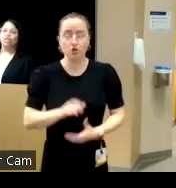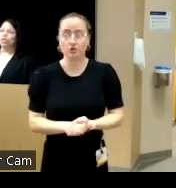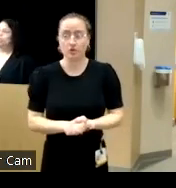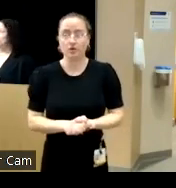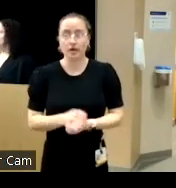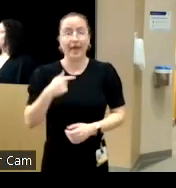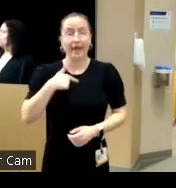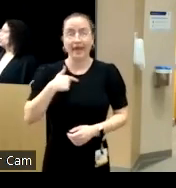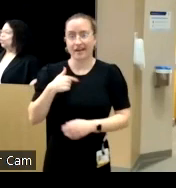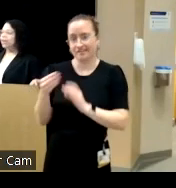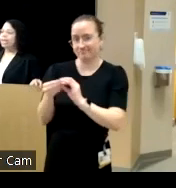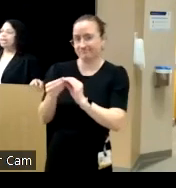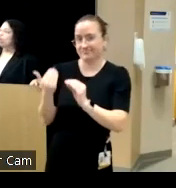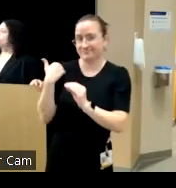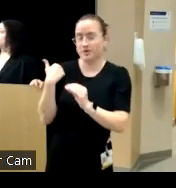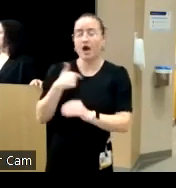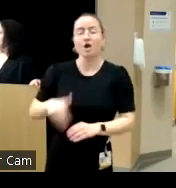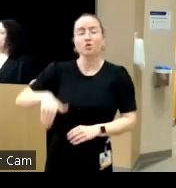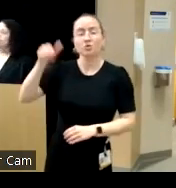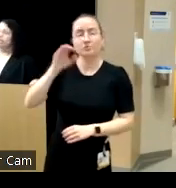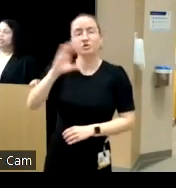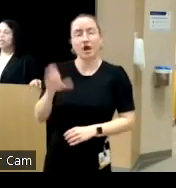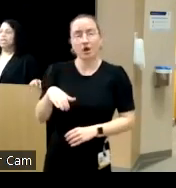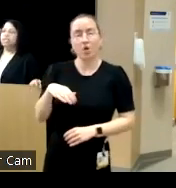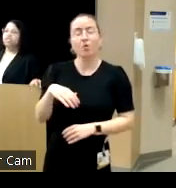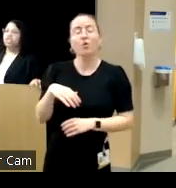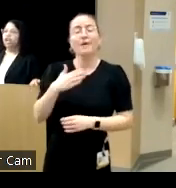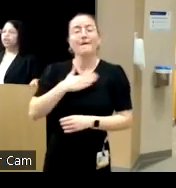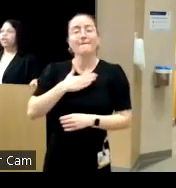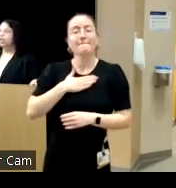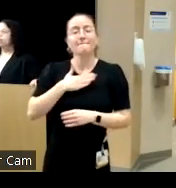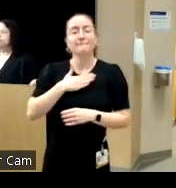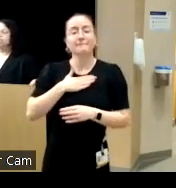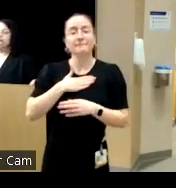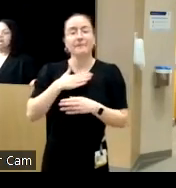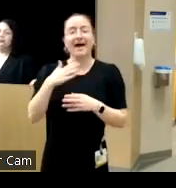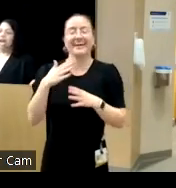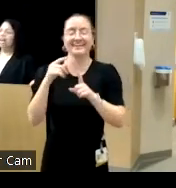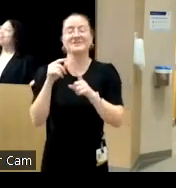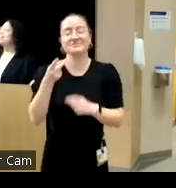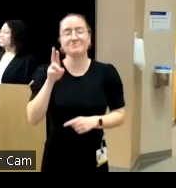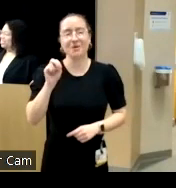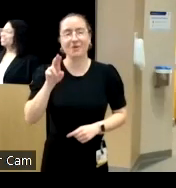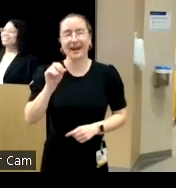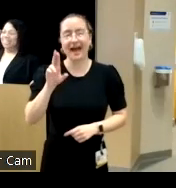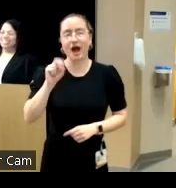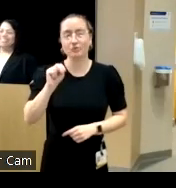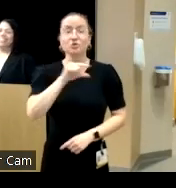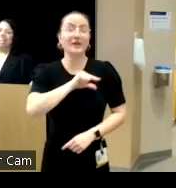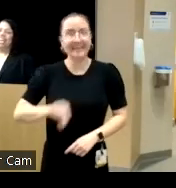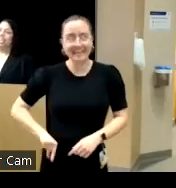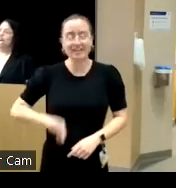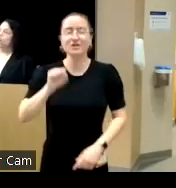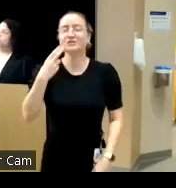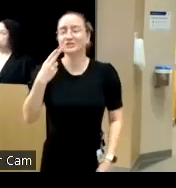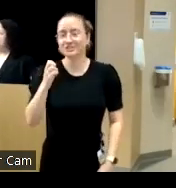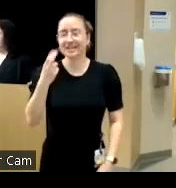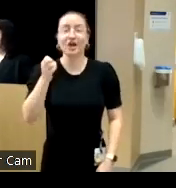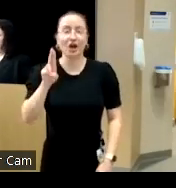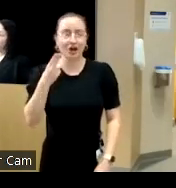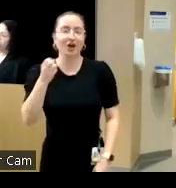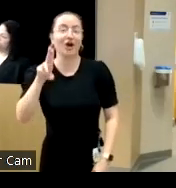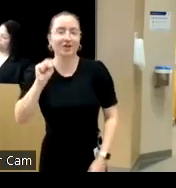said I grew up in Chicago Illinois my pronouns are queen she her and hers yes and I am a daughter I'm